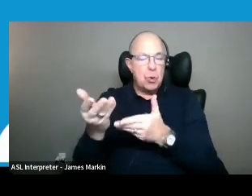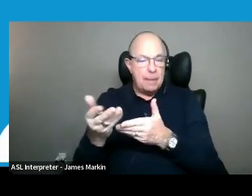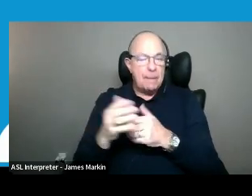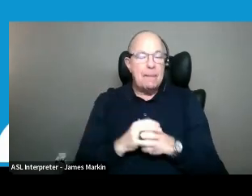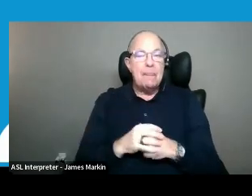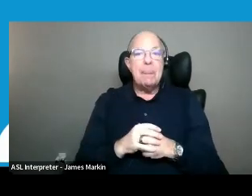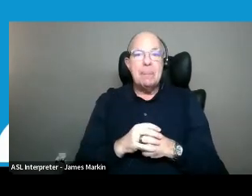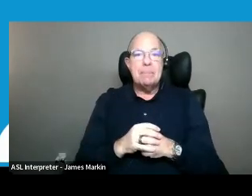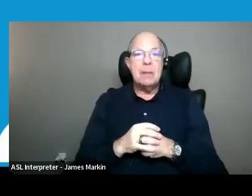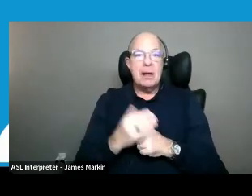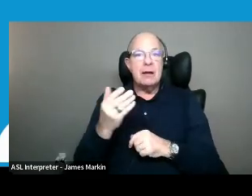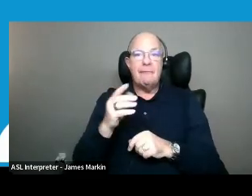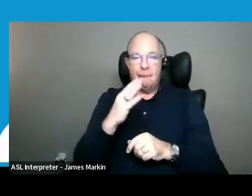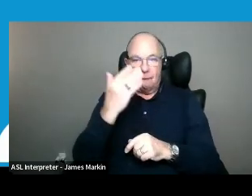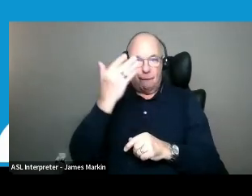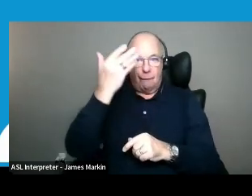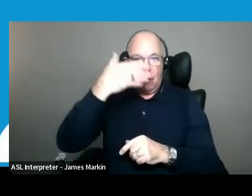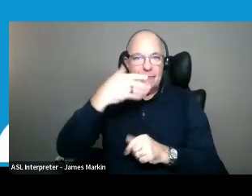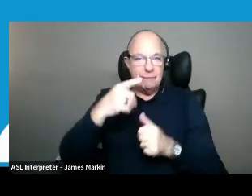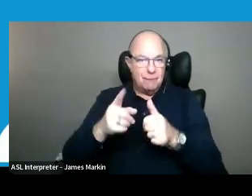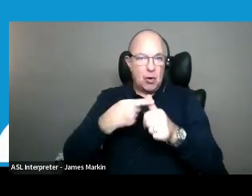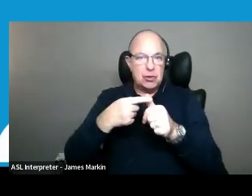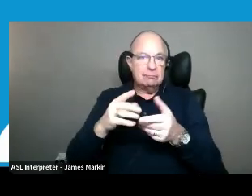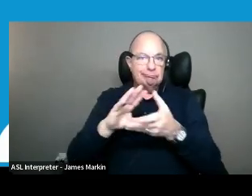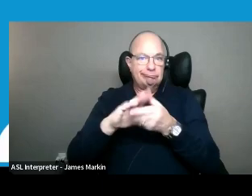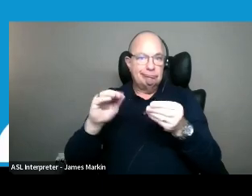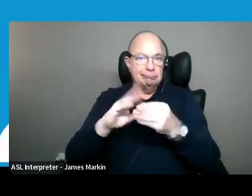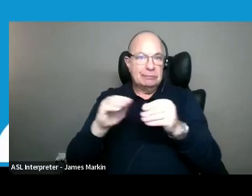Shannon Spencer (she/her): At the forefront in that introduction section, section.